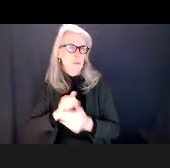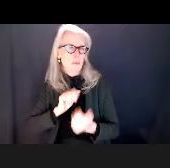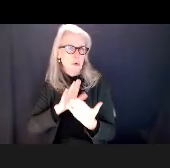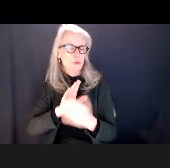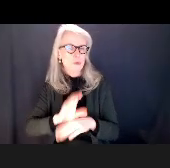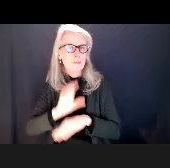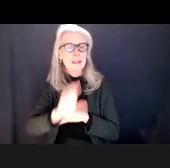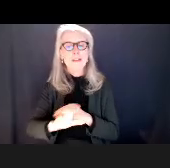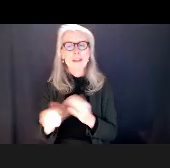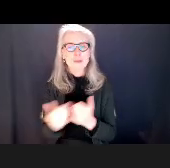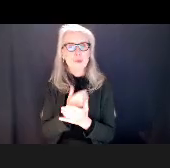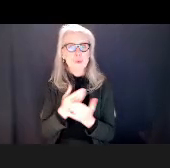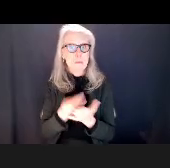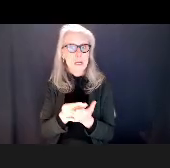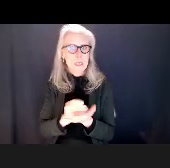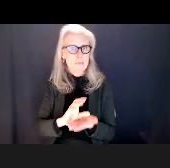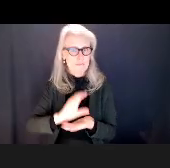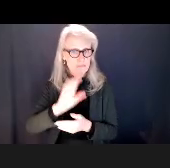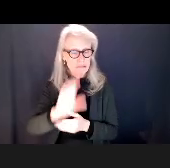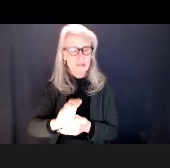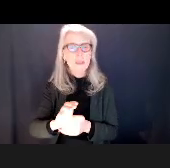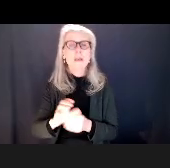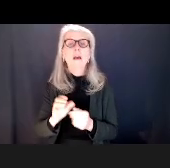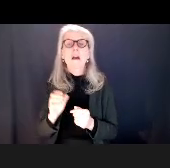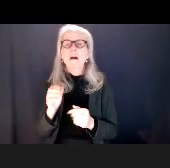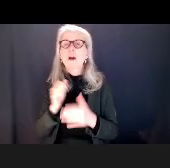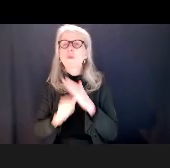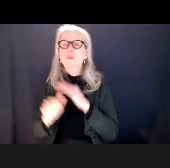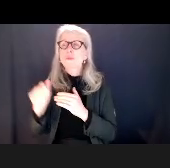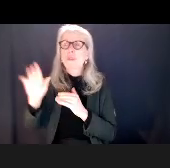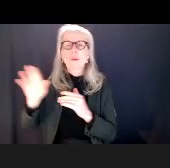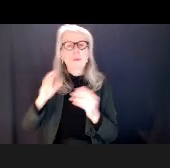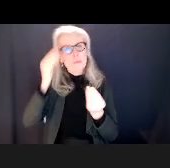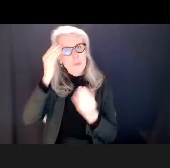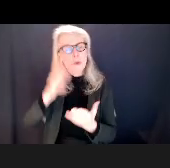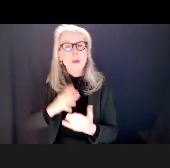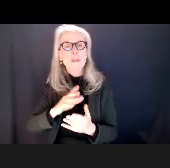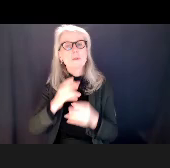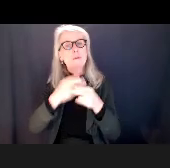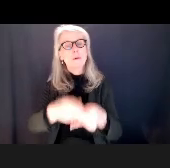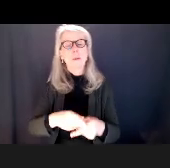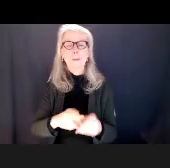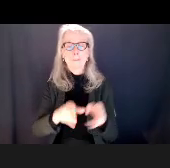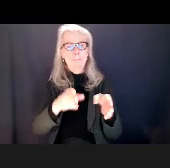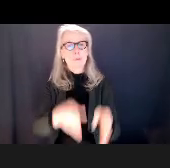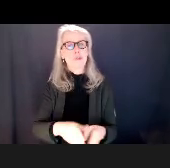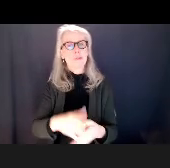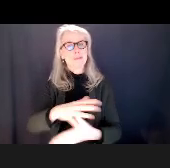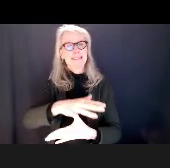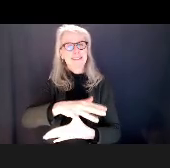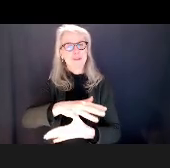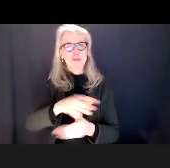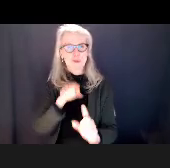model is described in ministry reporting as person-centered. It's geared toward innovation,